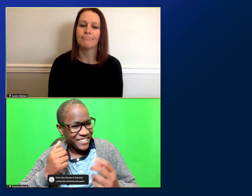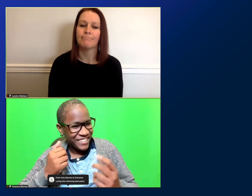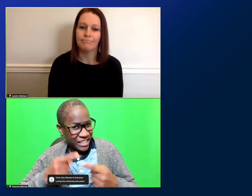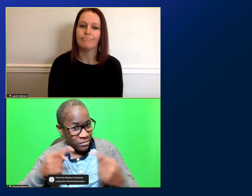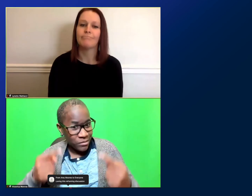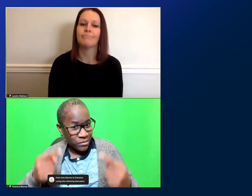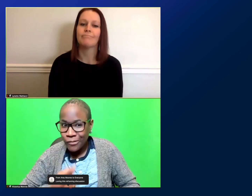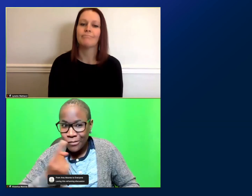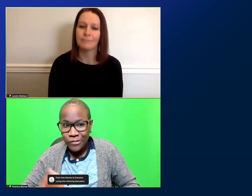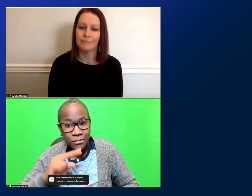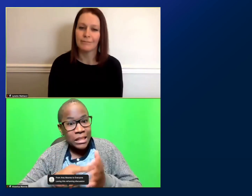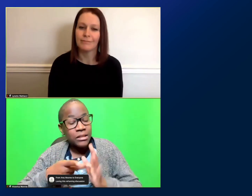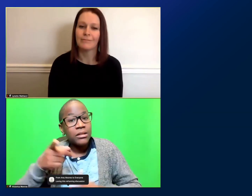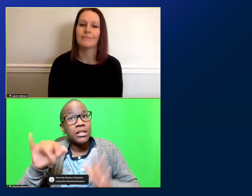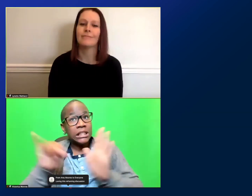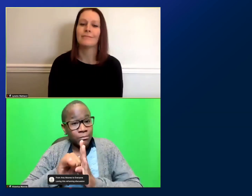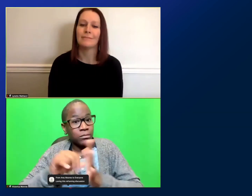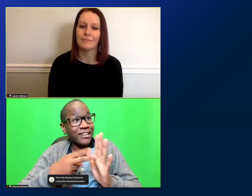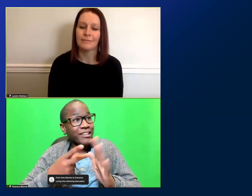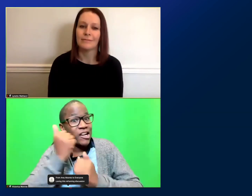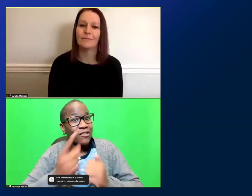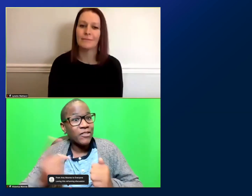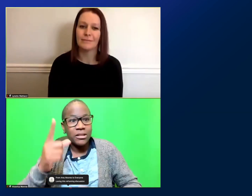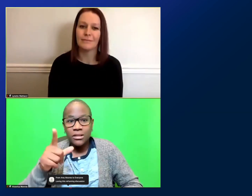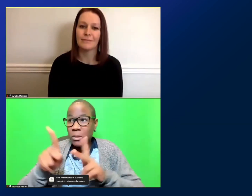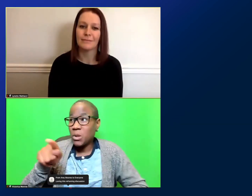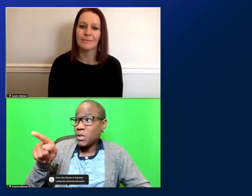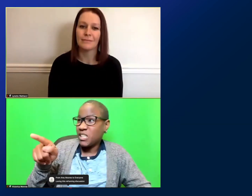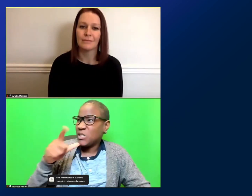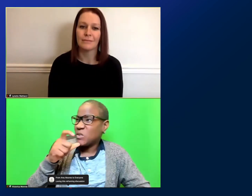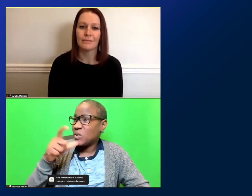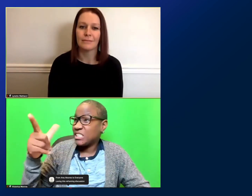super sweet and nice and so really challenging those perceptions with our children and say you